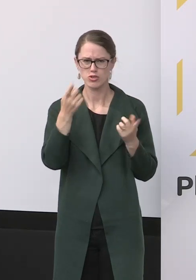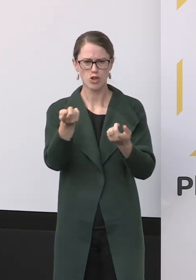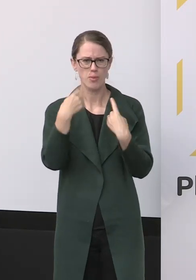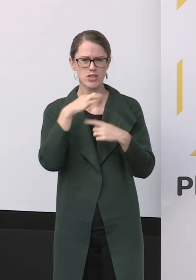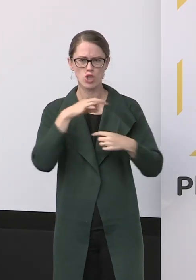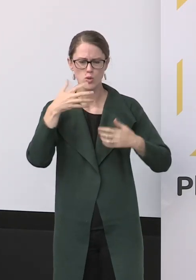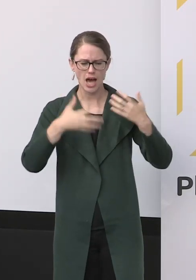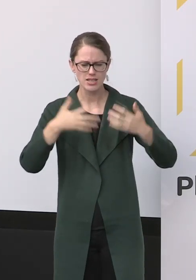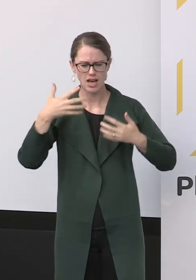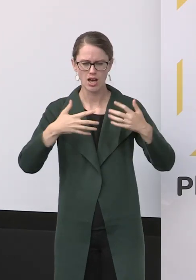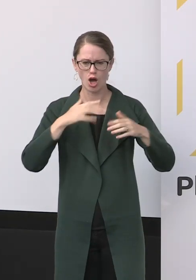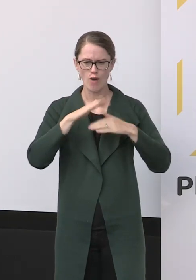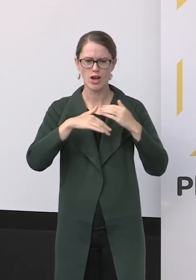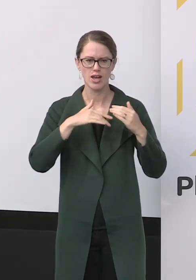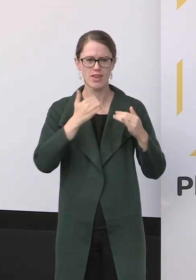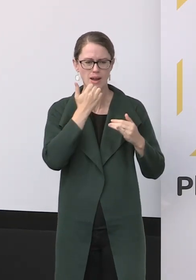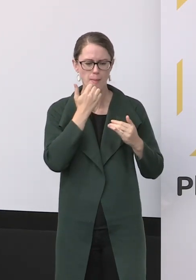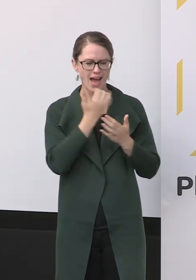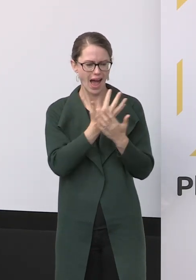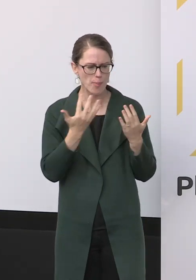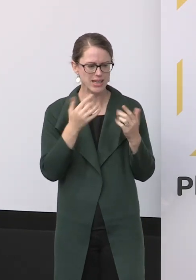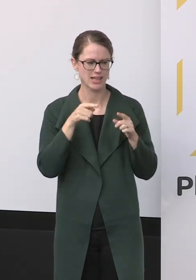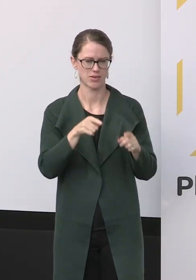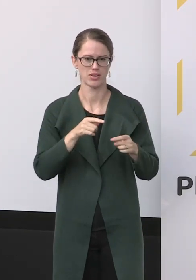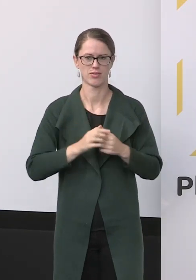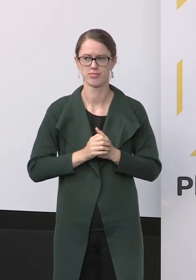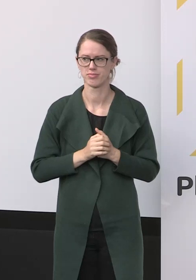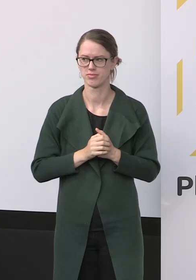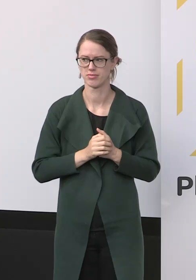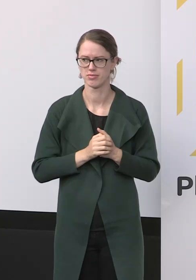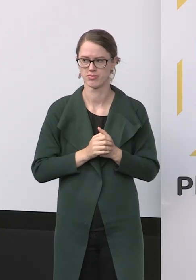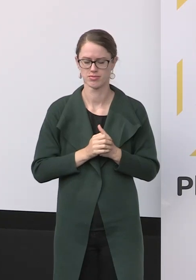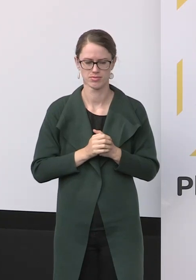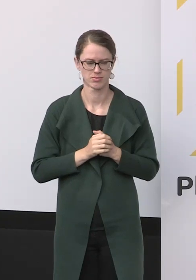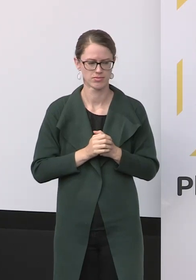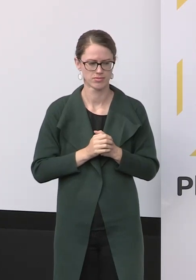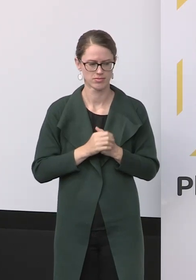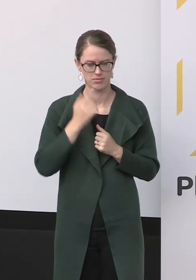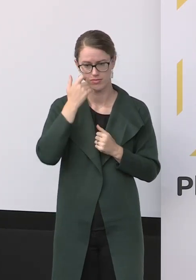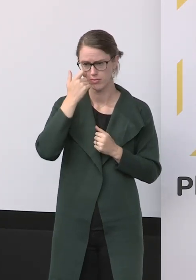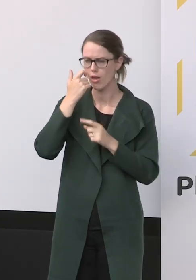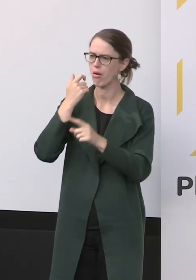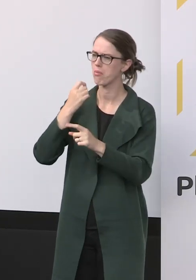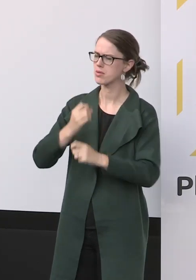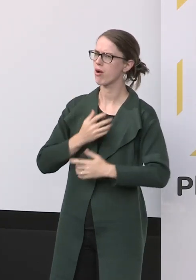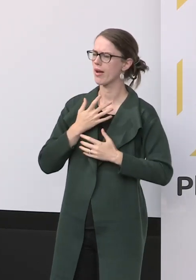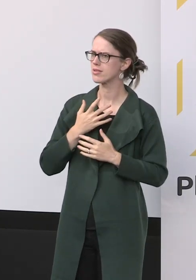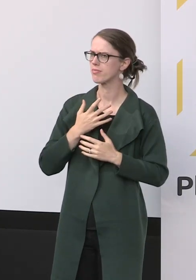deadly virus in their workplace and they say -- they've told me they don't